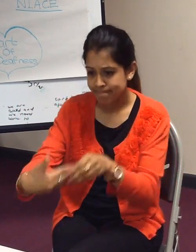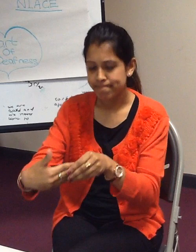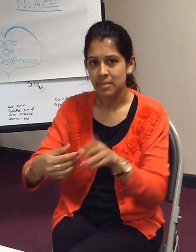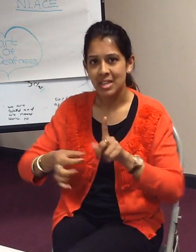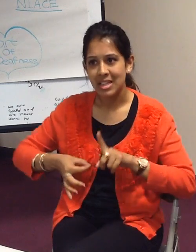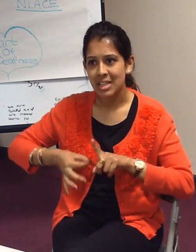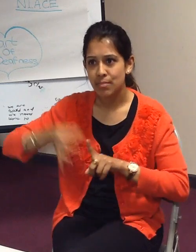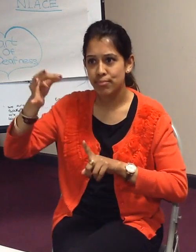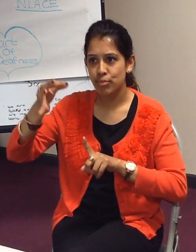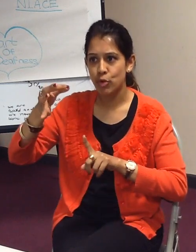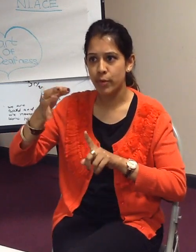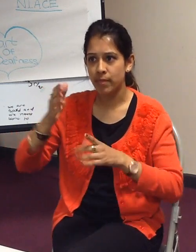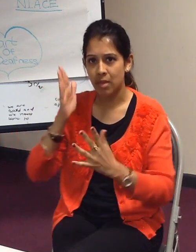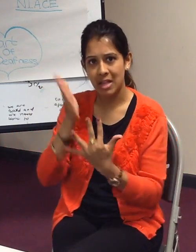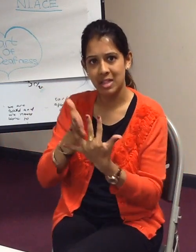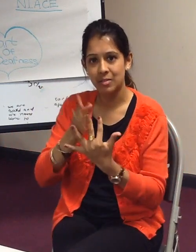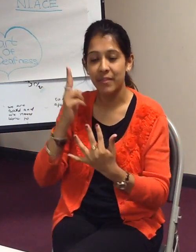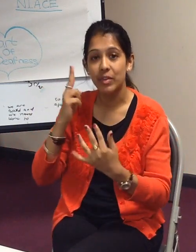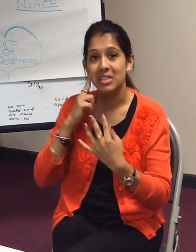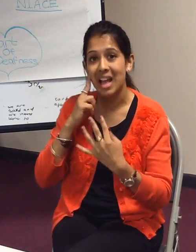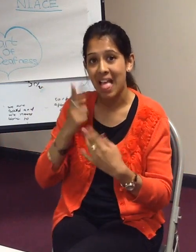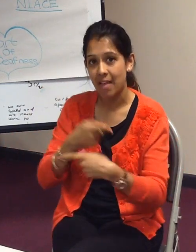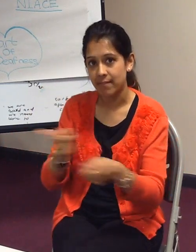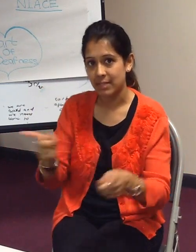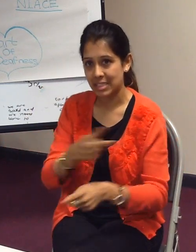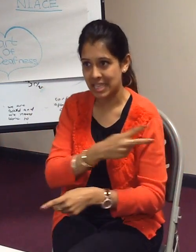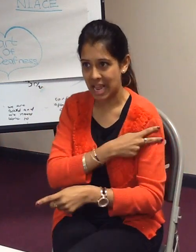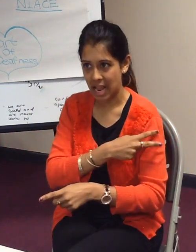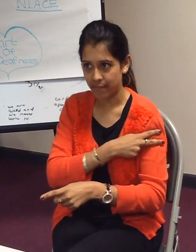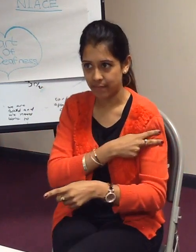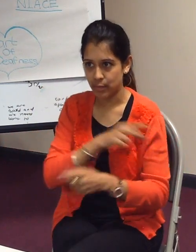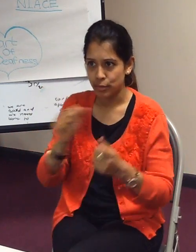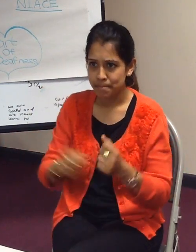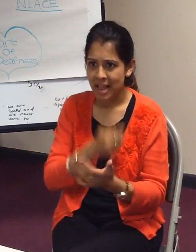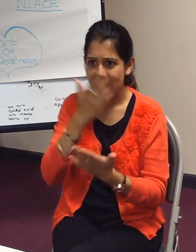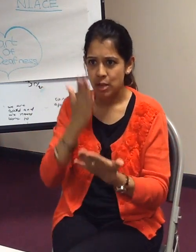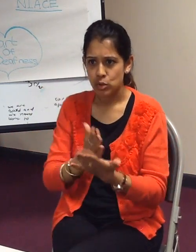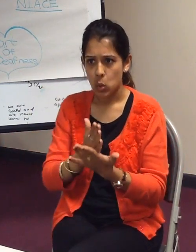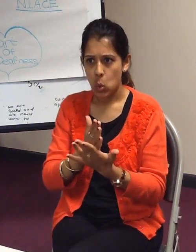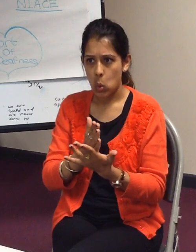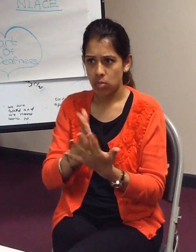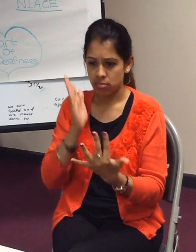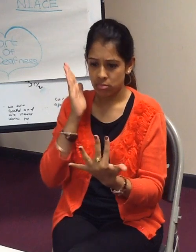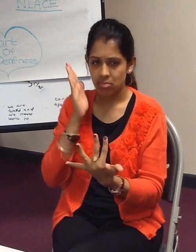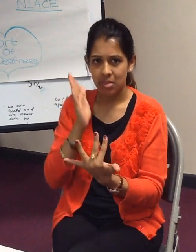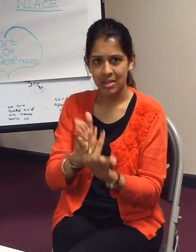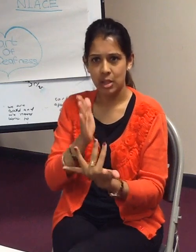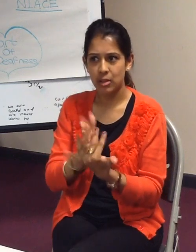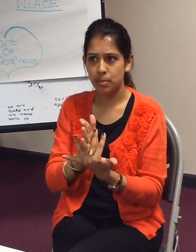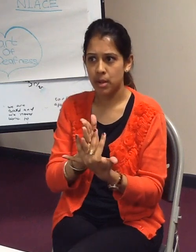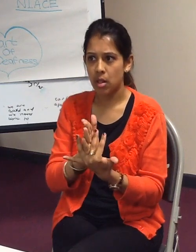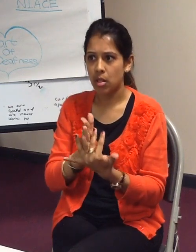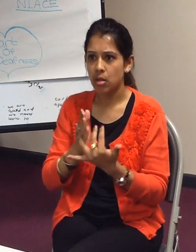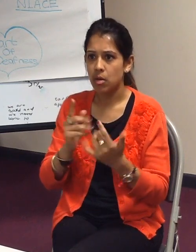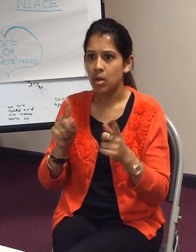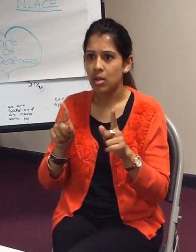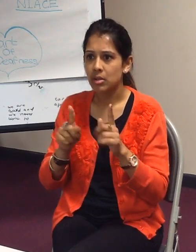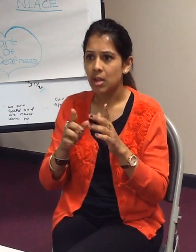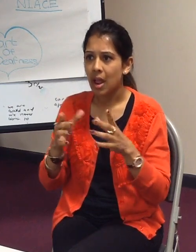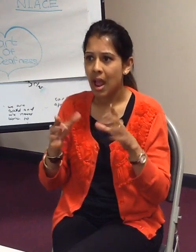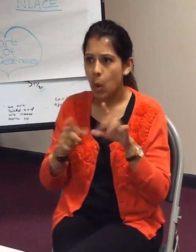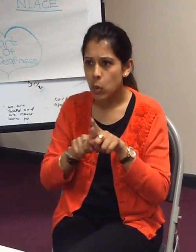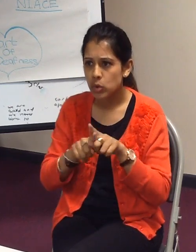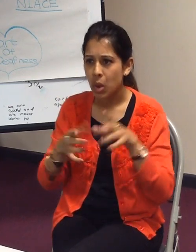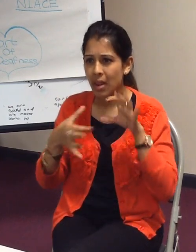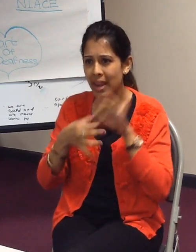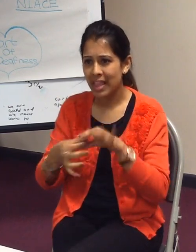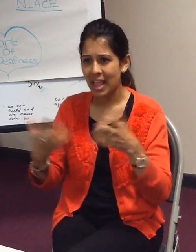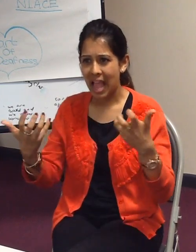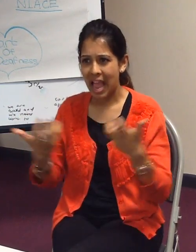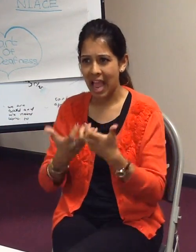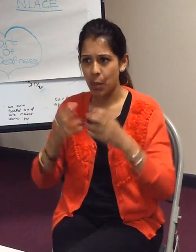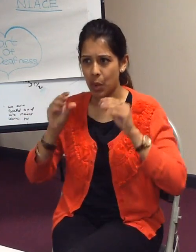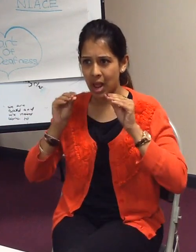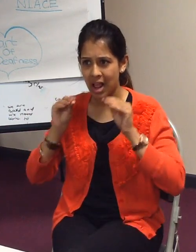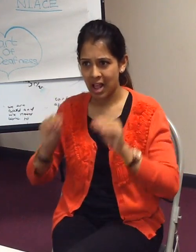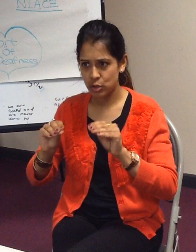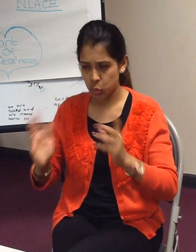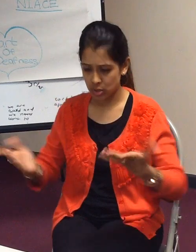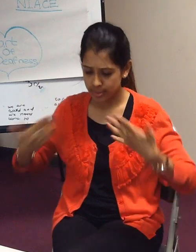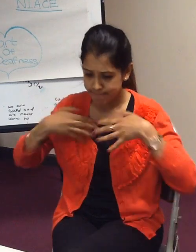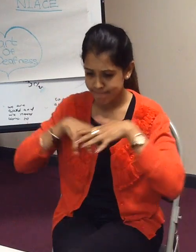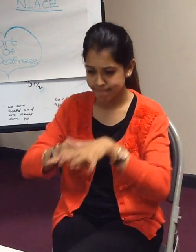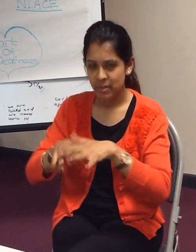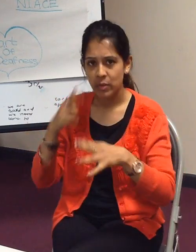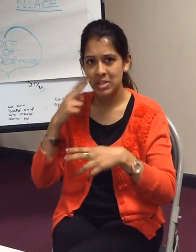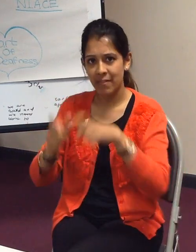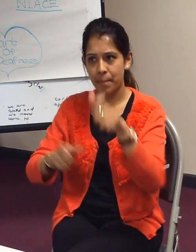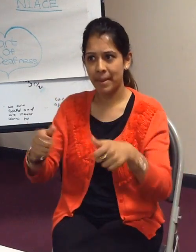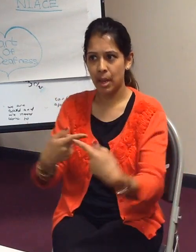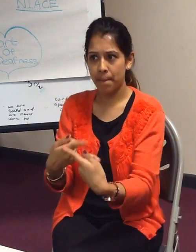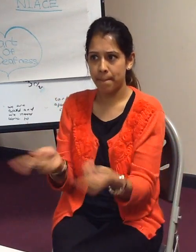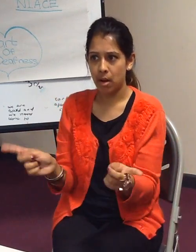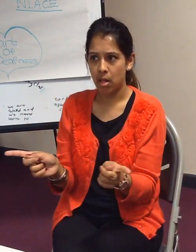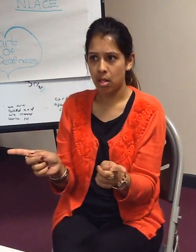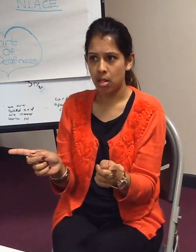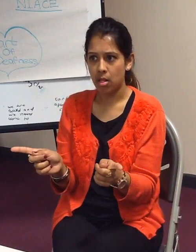for deaf staff, and to ensure all those with specific access needs are able to contribute.